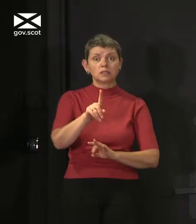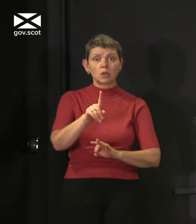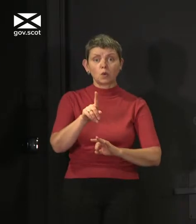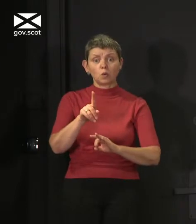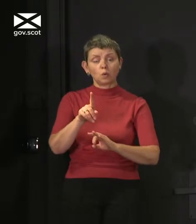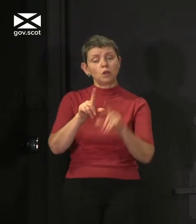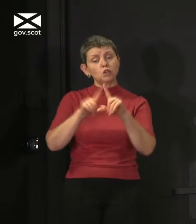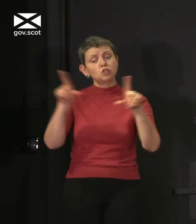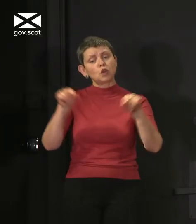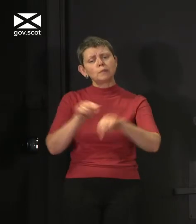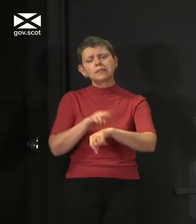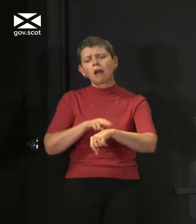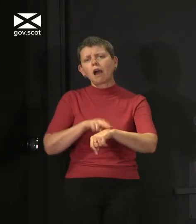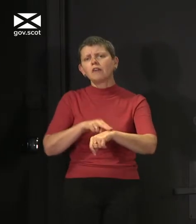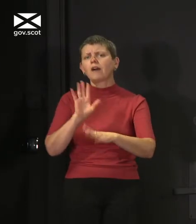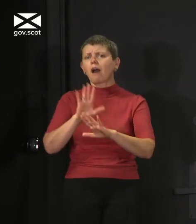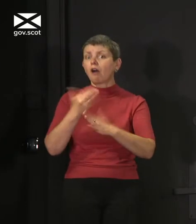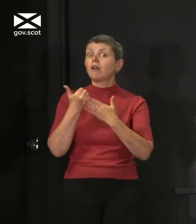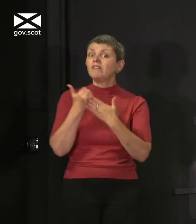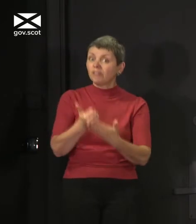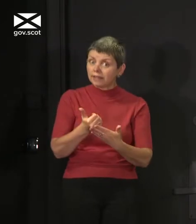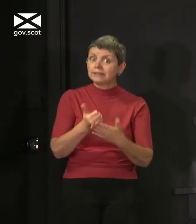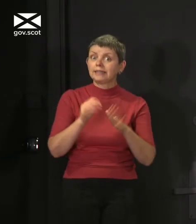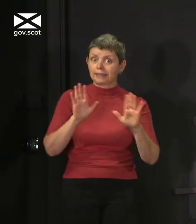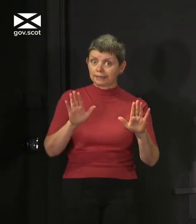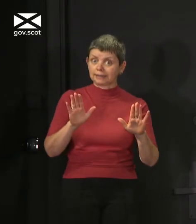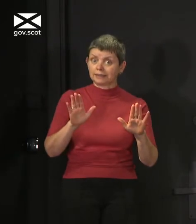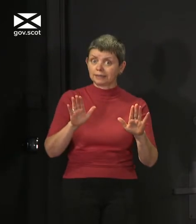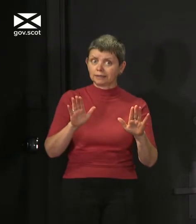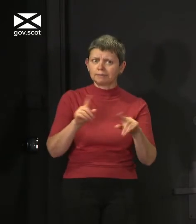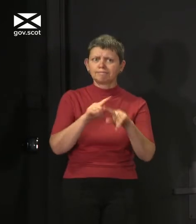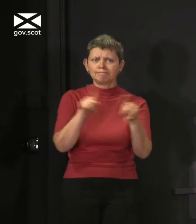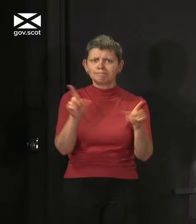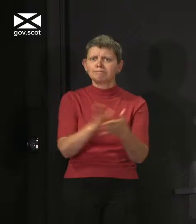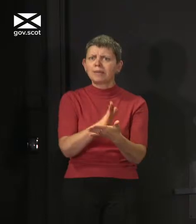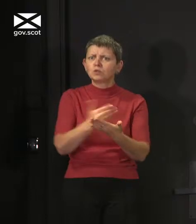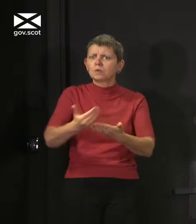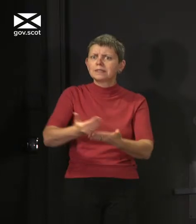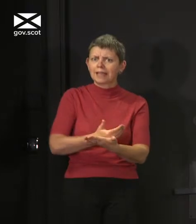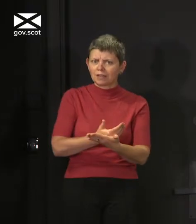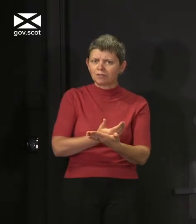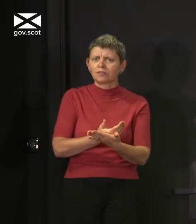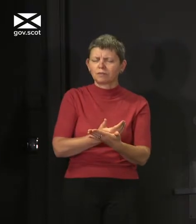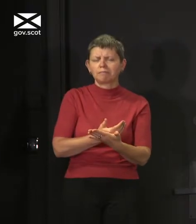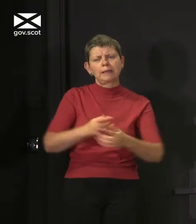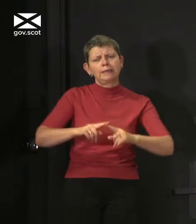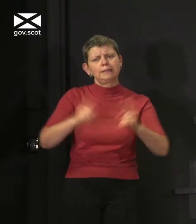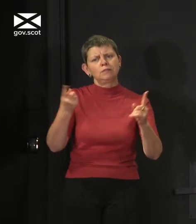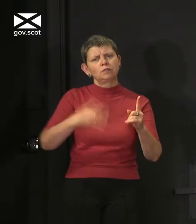a position of advising customers to shop in a way that is not normal or usual. And my